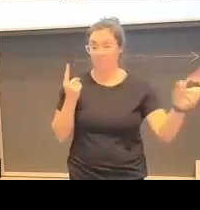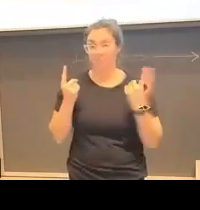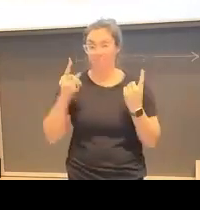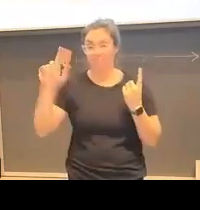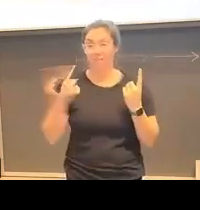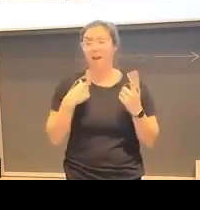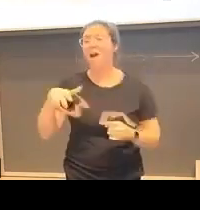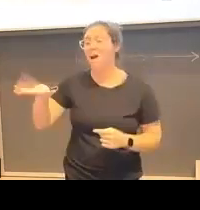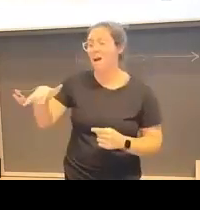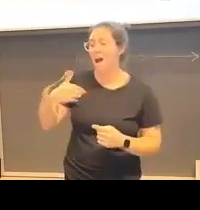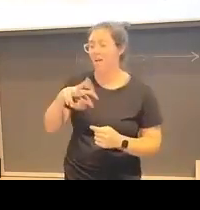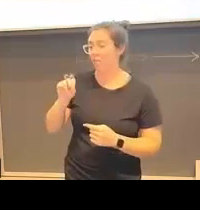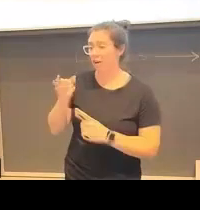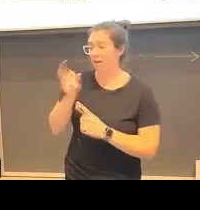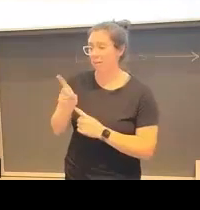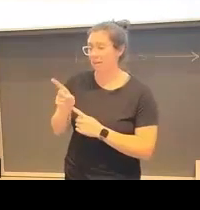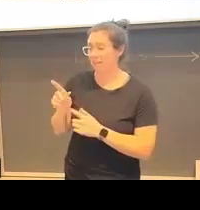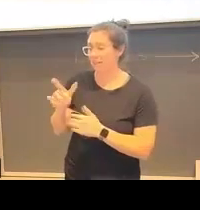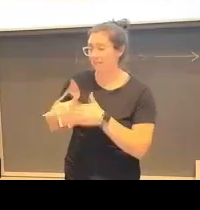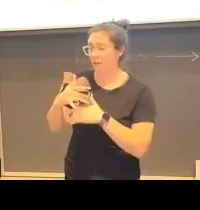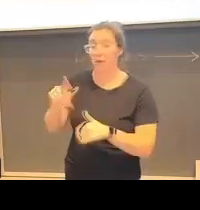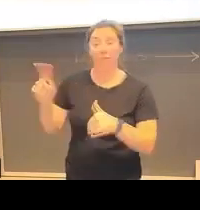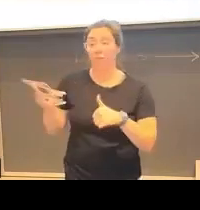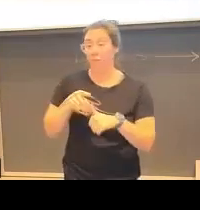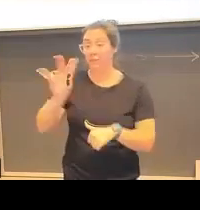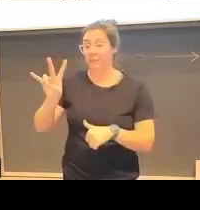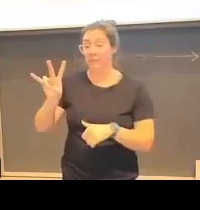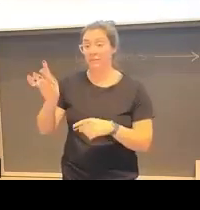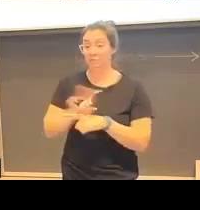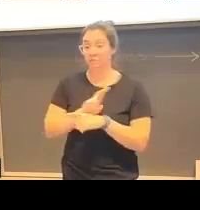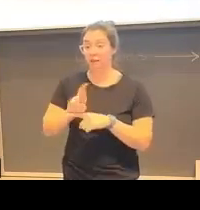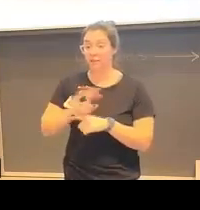30 minutes available the first seven residents I sat down with all remained in my office for